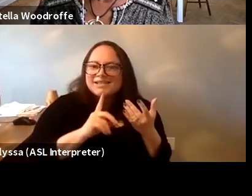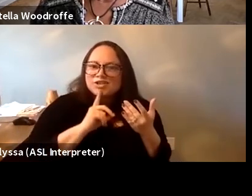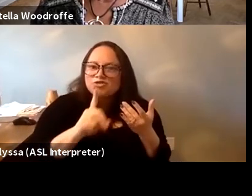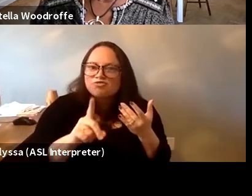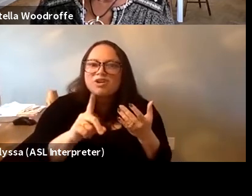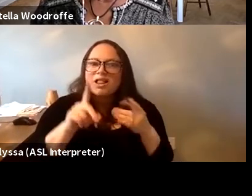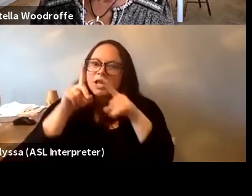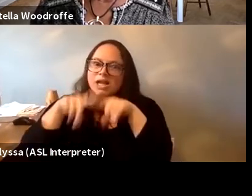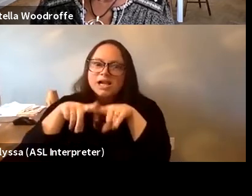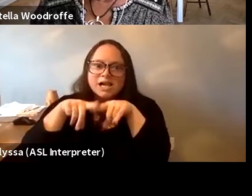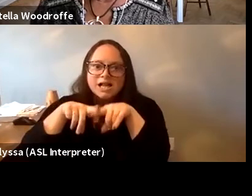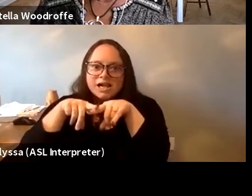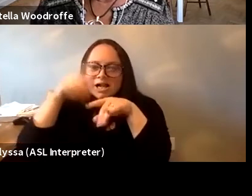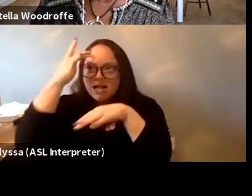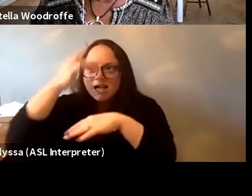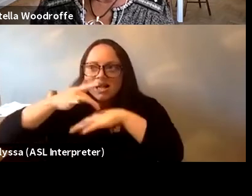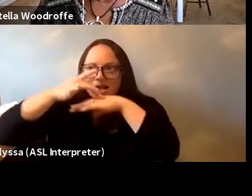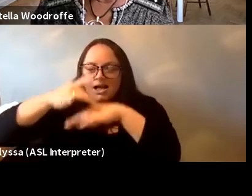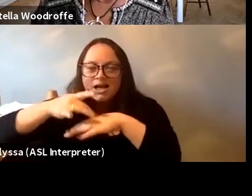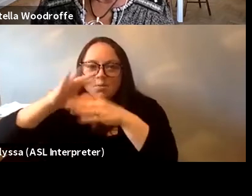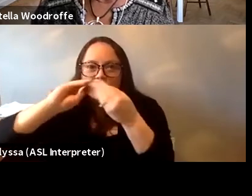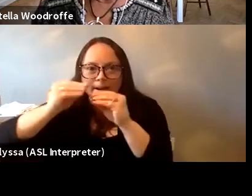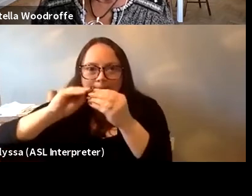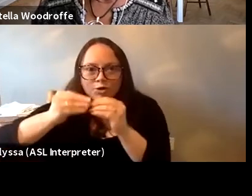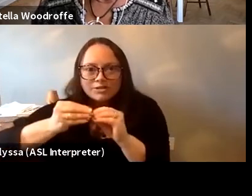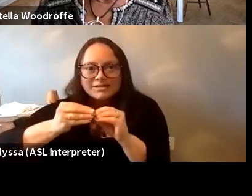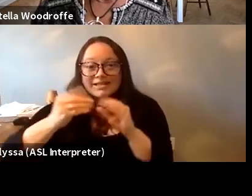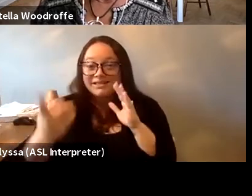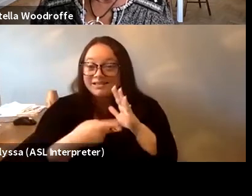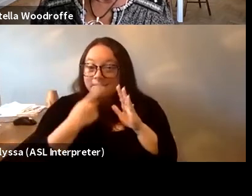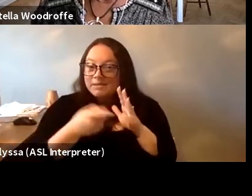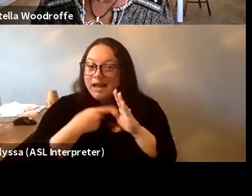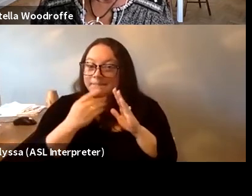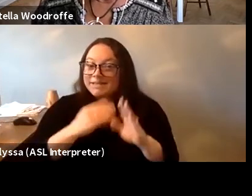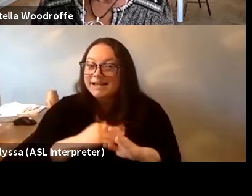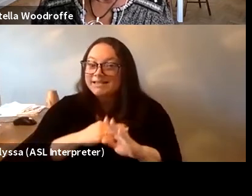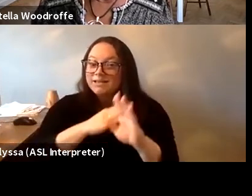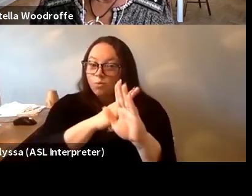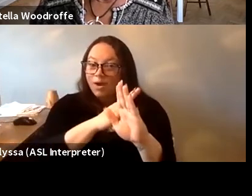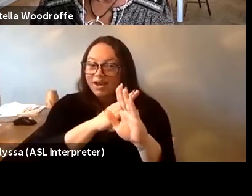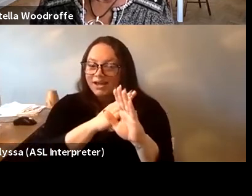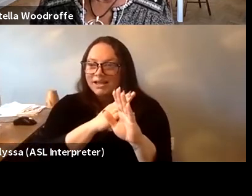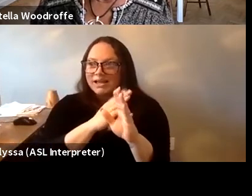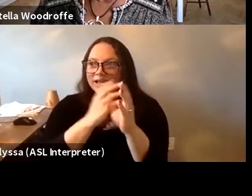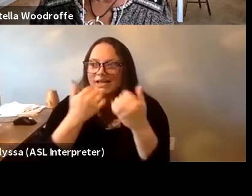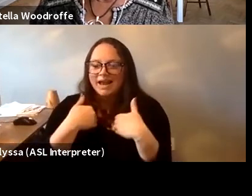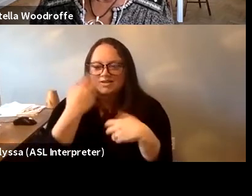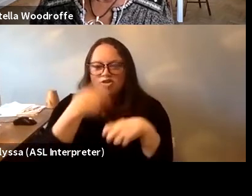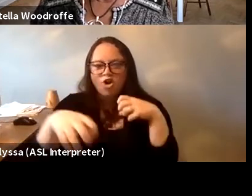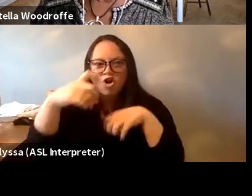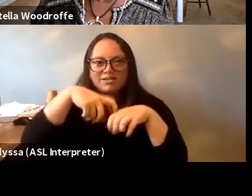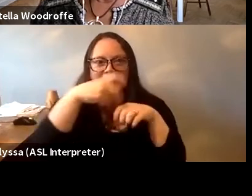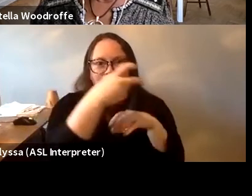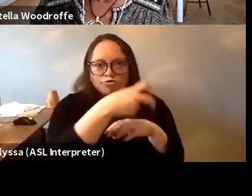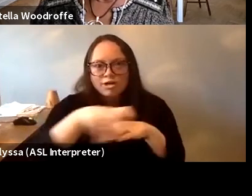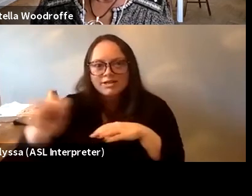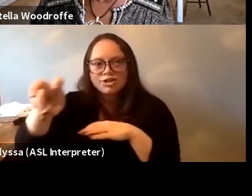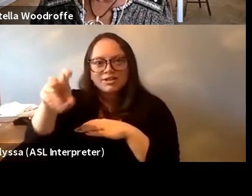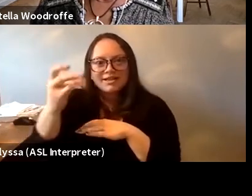And sometimes it kind of it gets in the way, he has a hard time transitioning, when the activity is like number oriented. And so